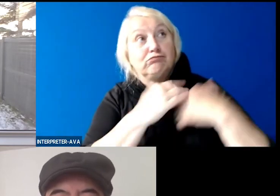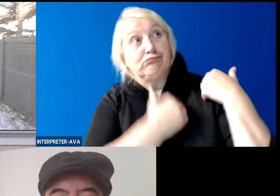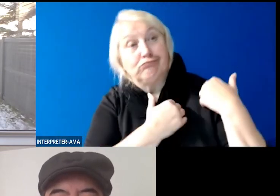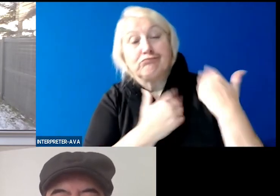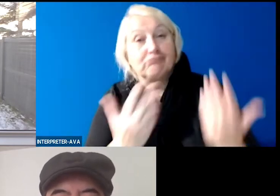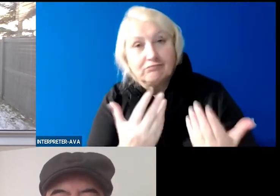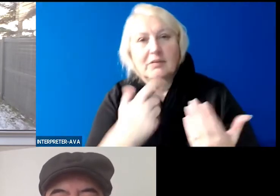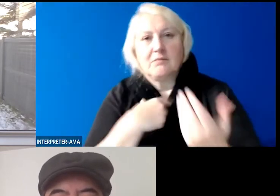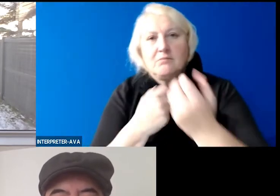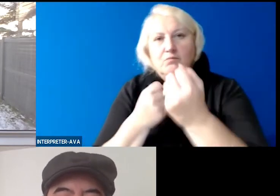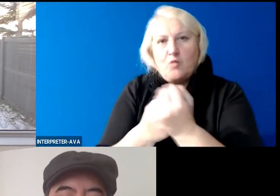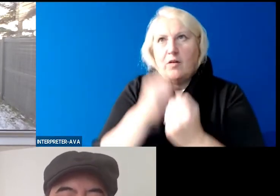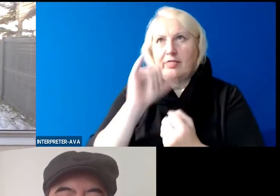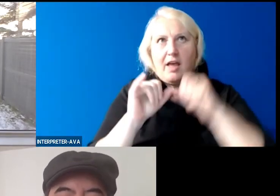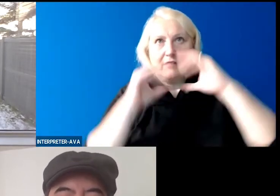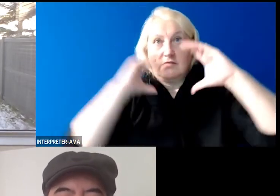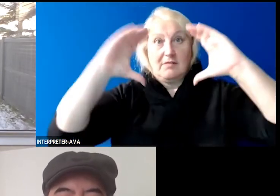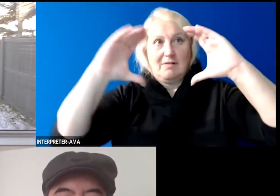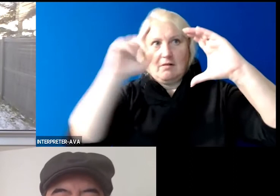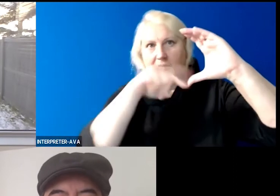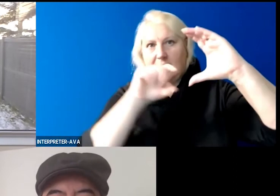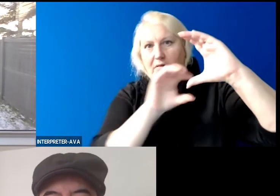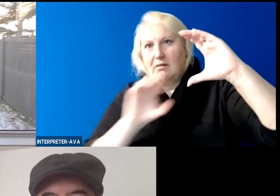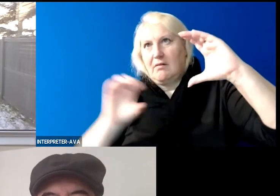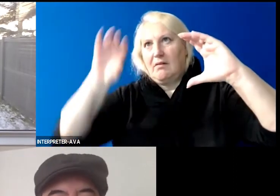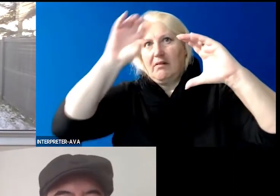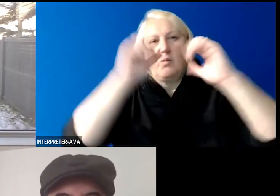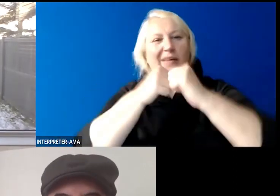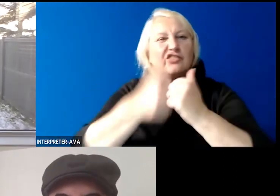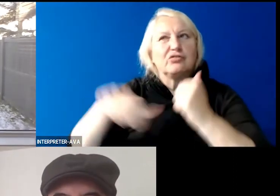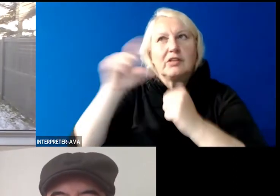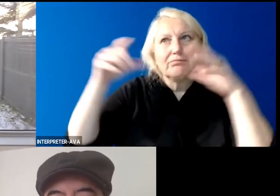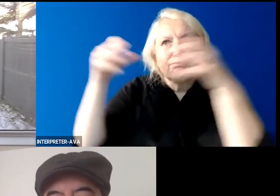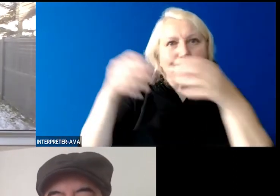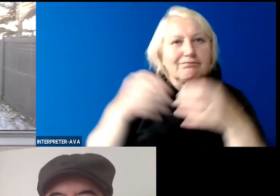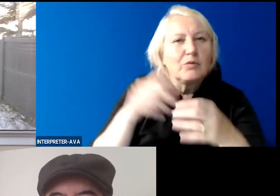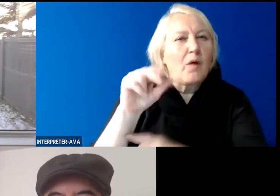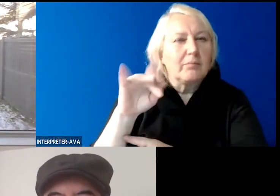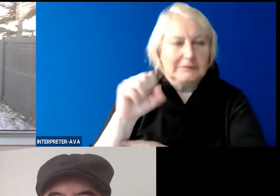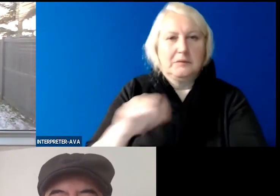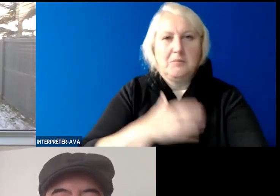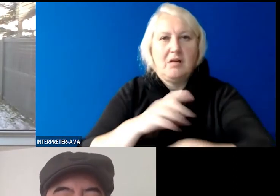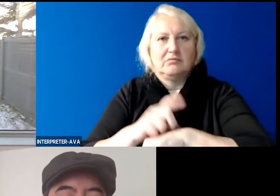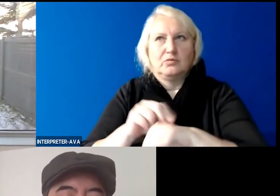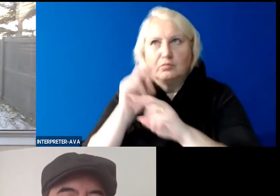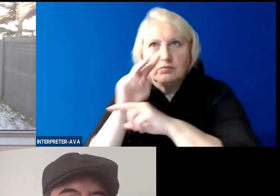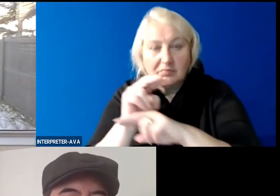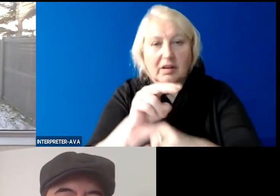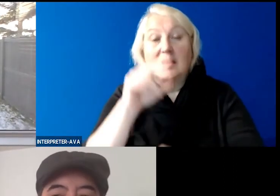spirals around the grappling gathering event which is tentatively set at the end of May. We're still